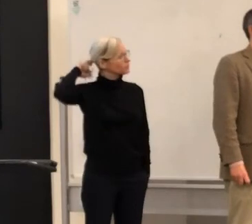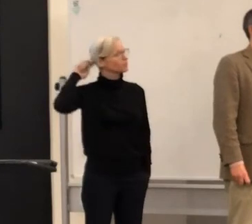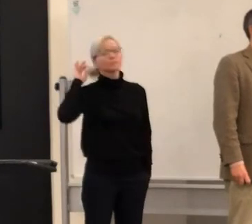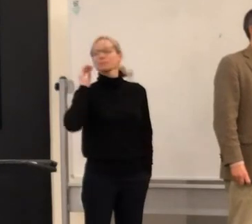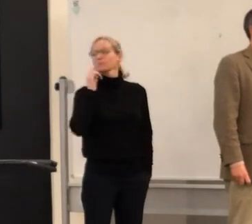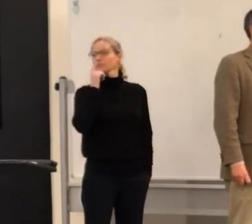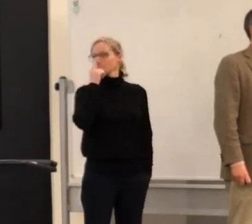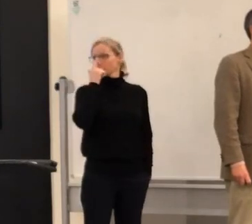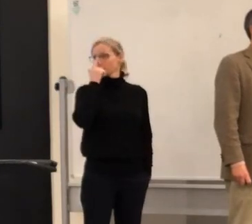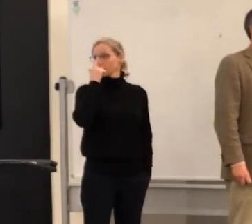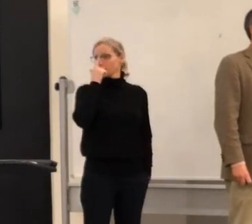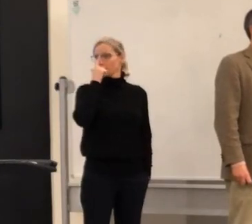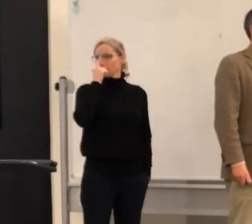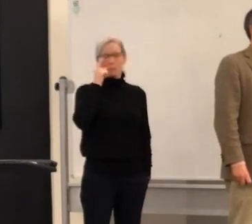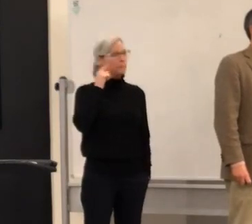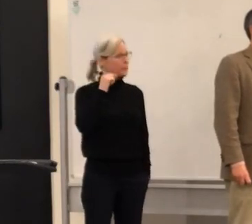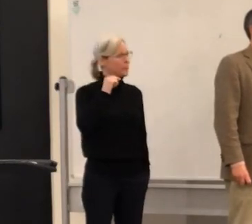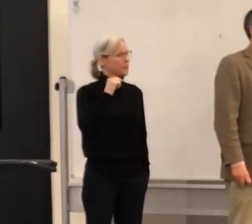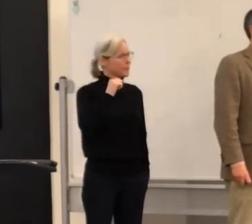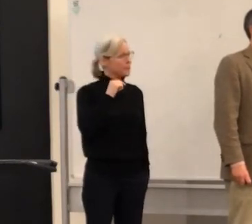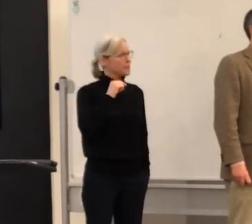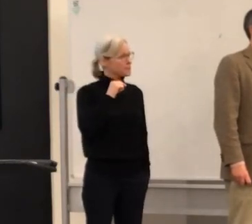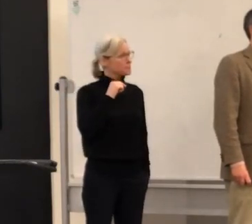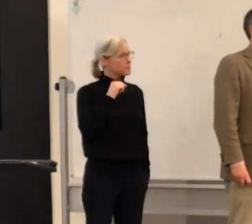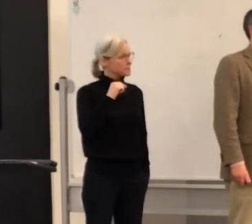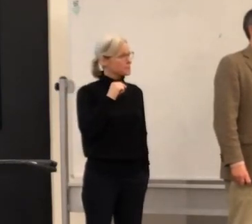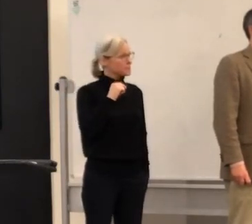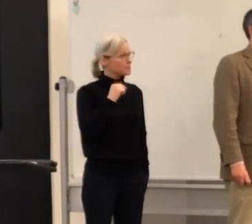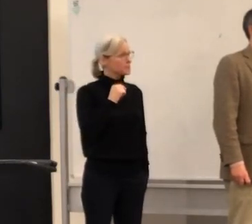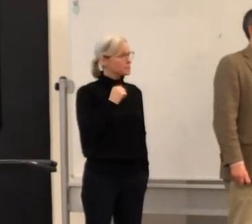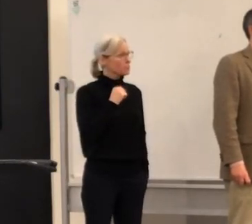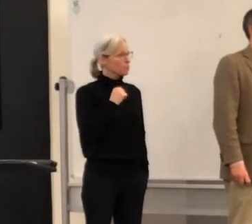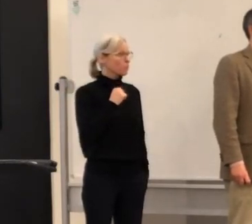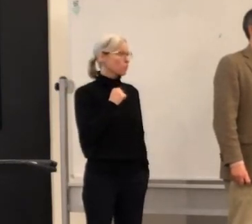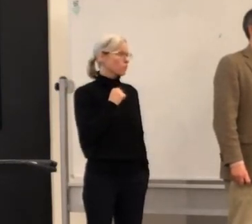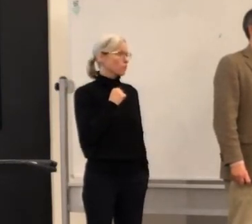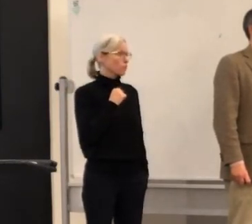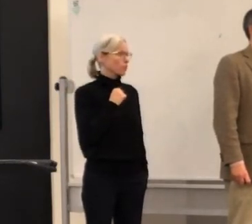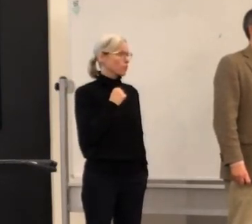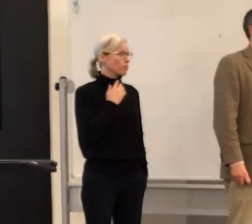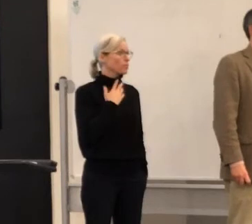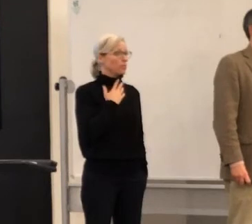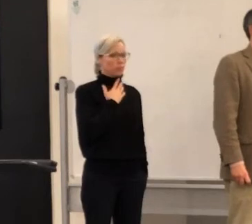of what you want to do and that should be a part of every pitch process and we will pay for the hour,